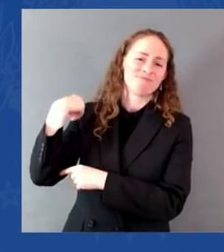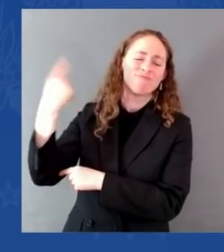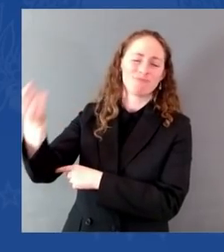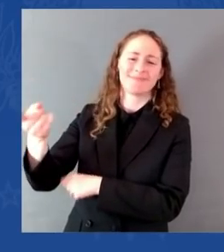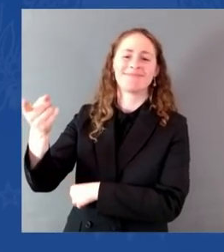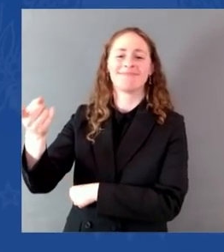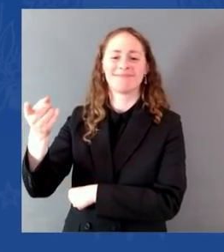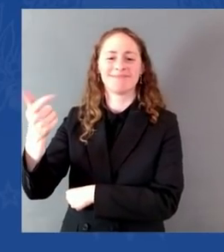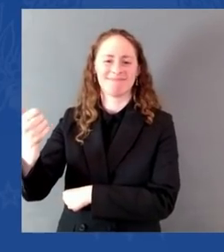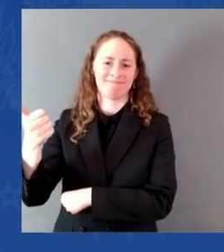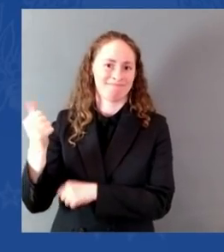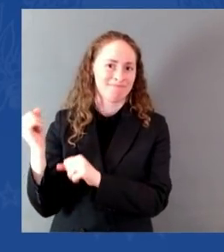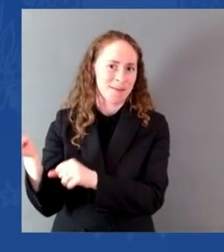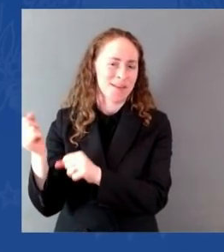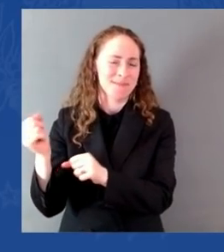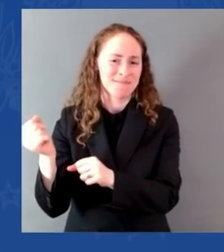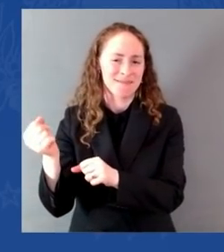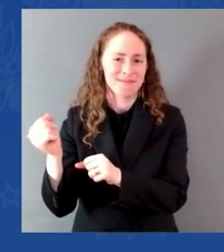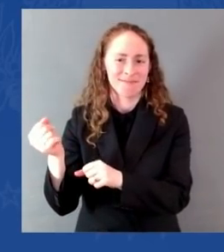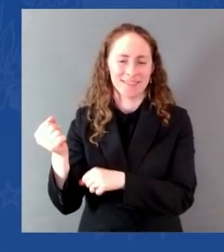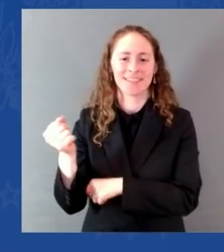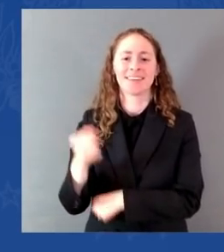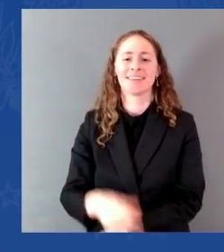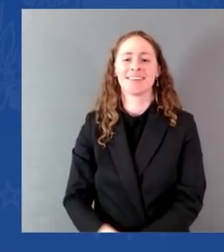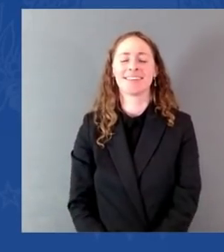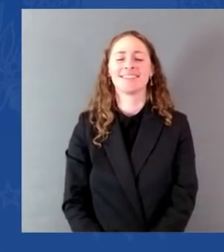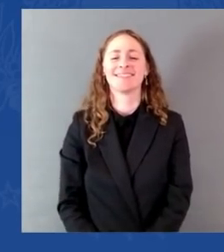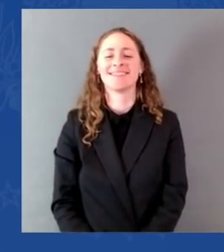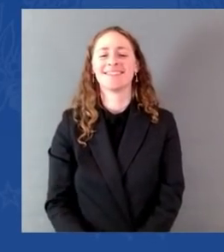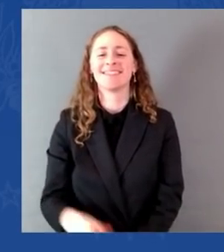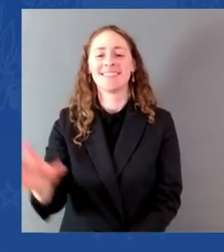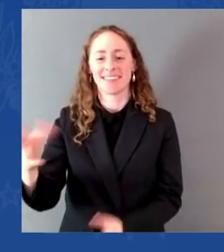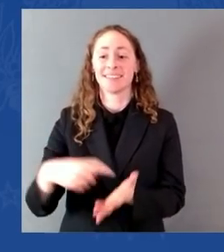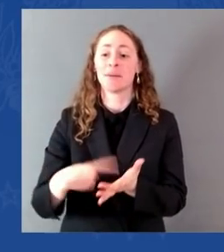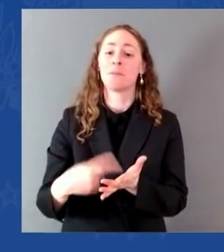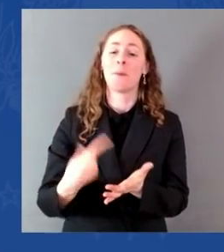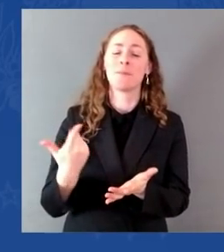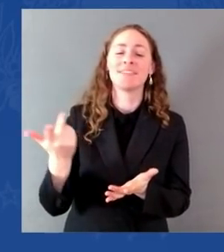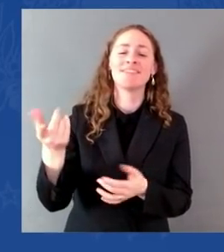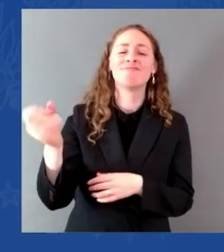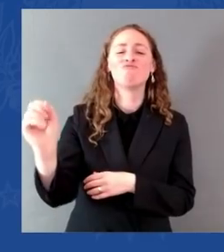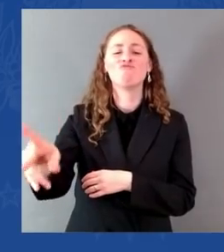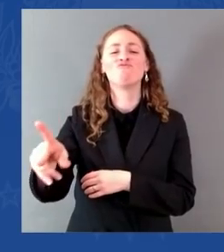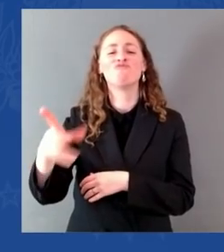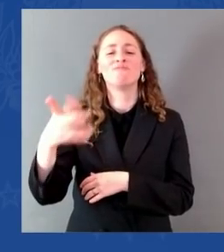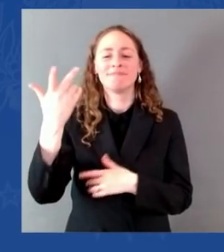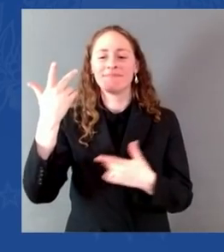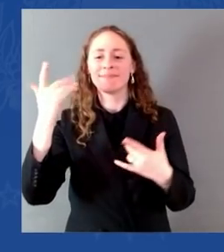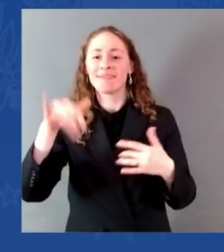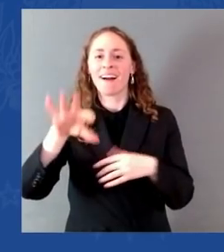Well, guess what? He said -- he came back to me, laughed, and he said,